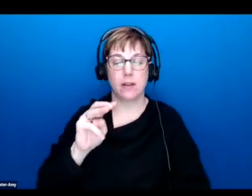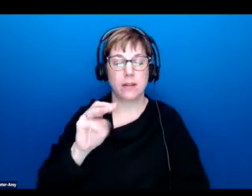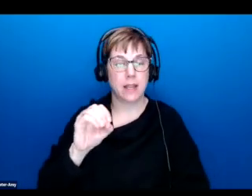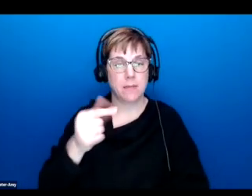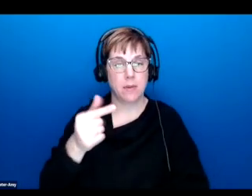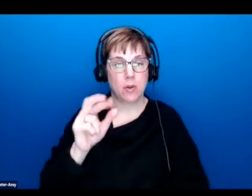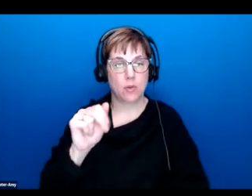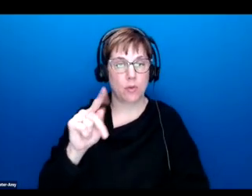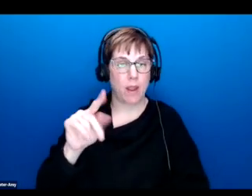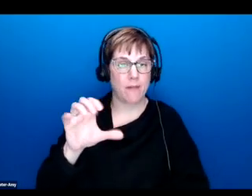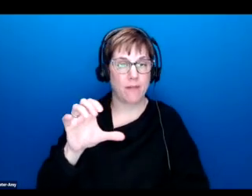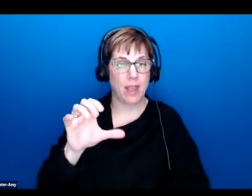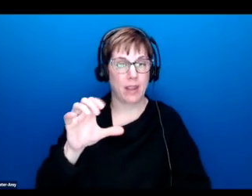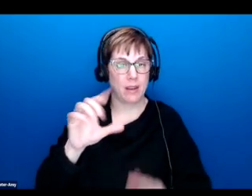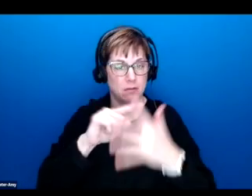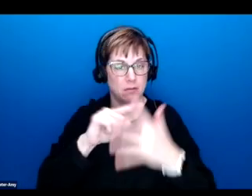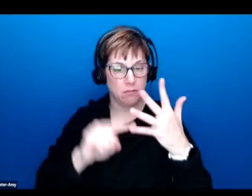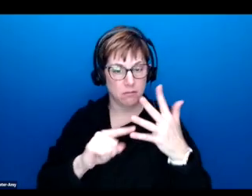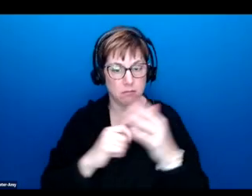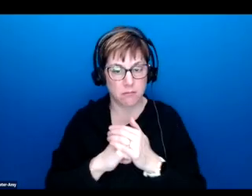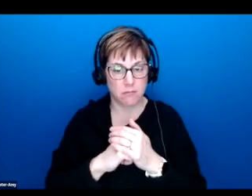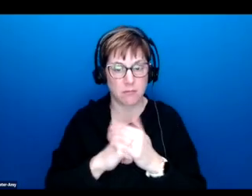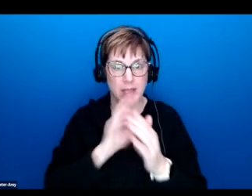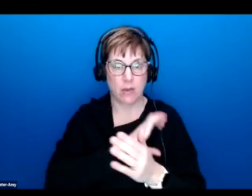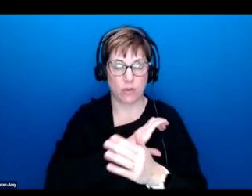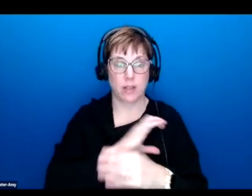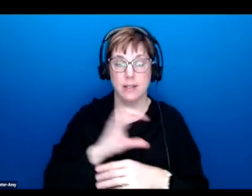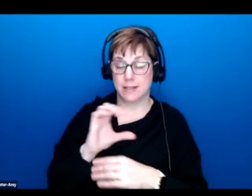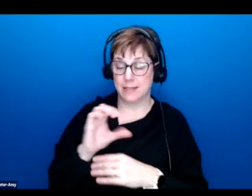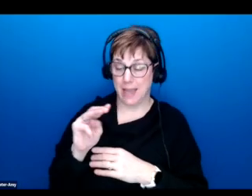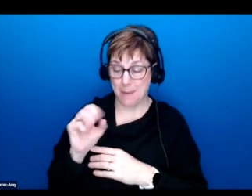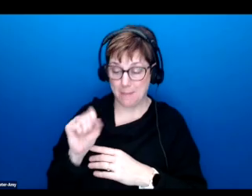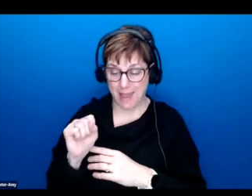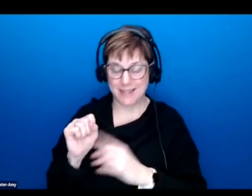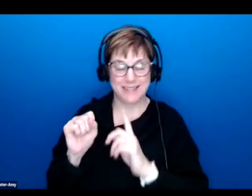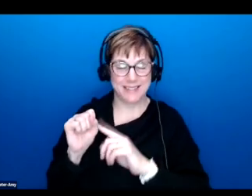So CMS, excuse me,